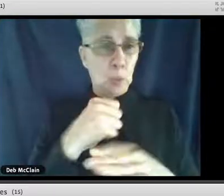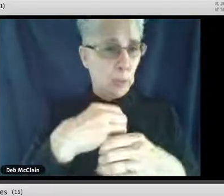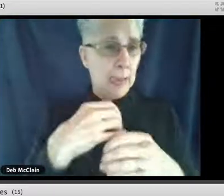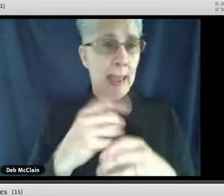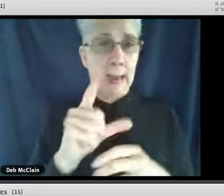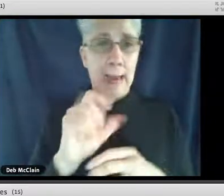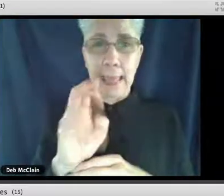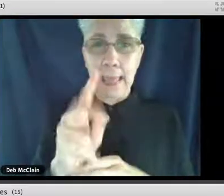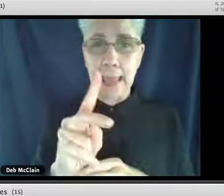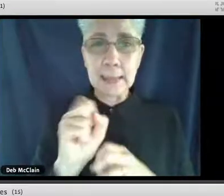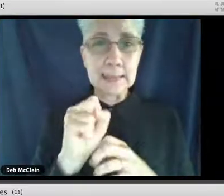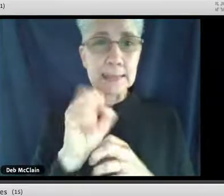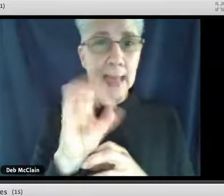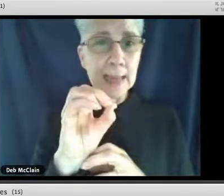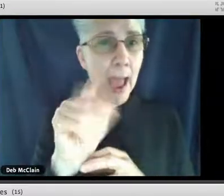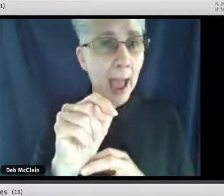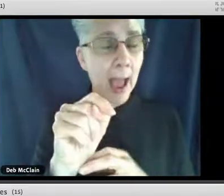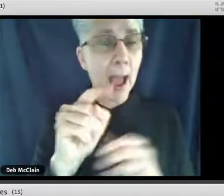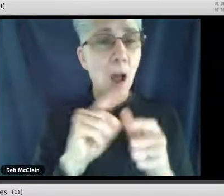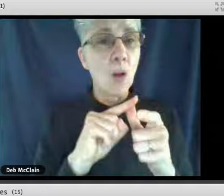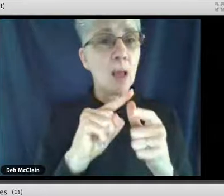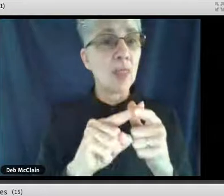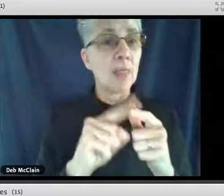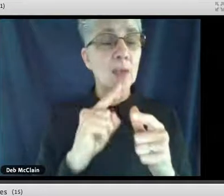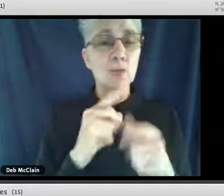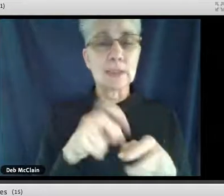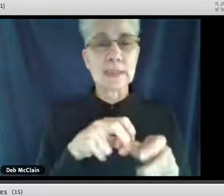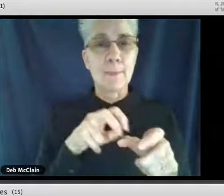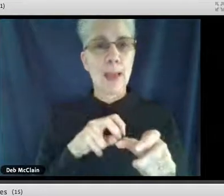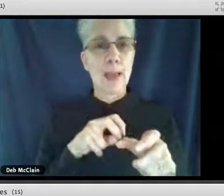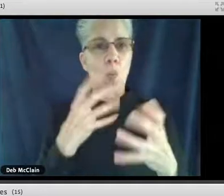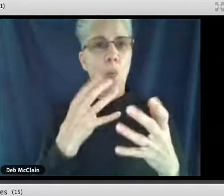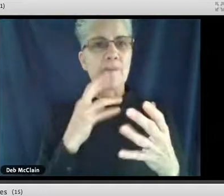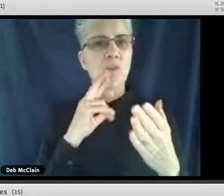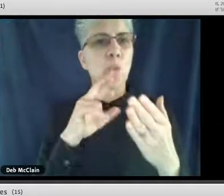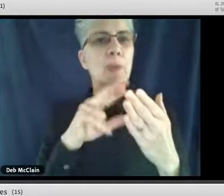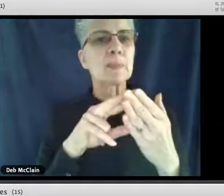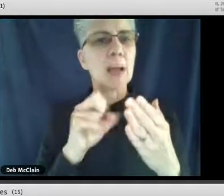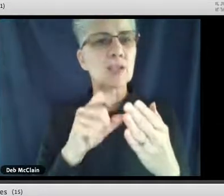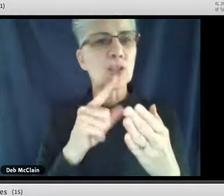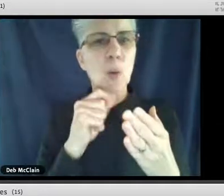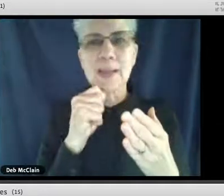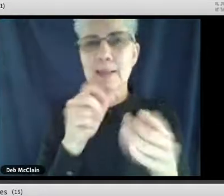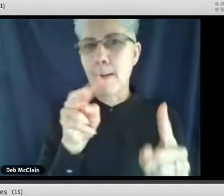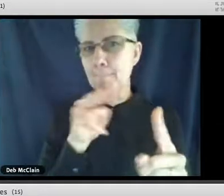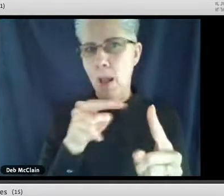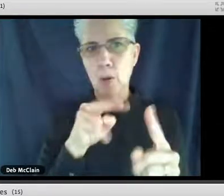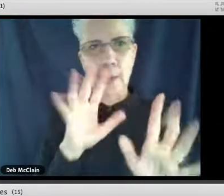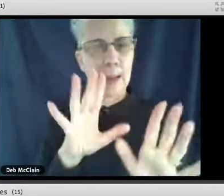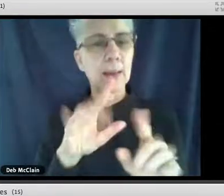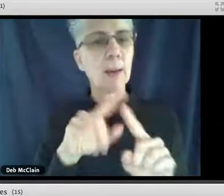You send it out, and you just sit back and wait for response, so it's unmoderated, but it's...